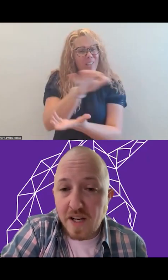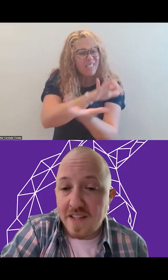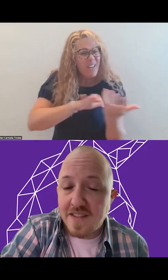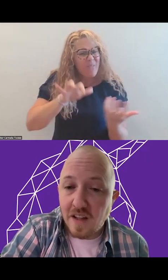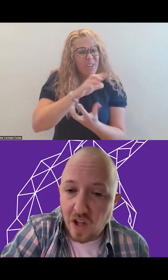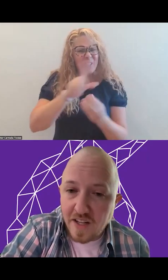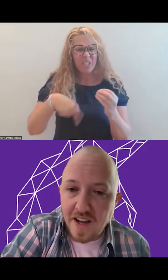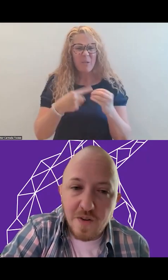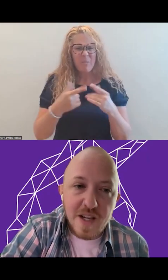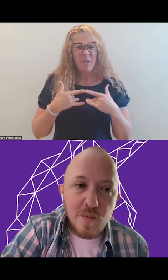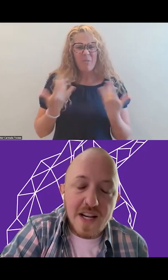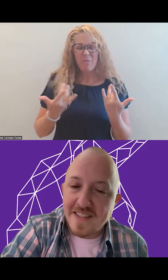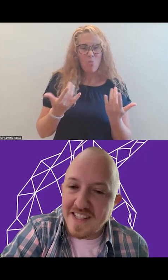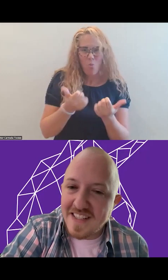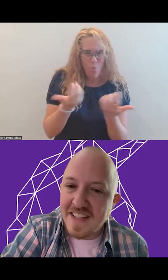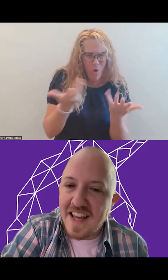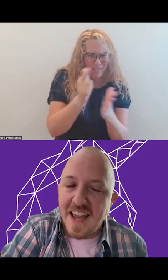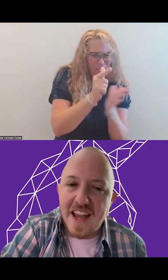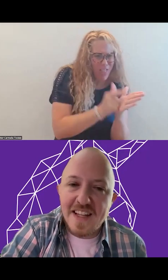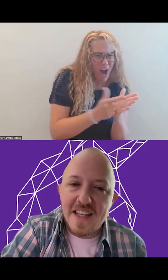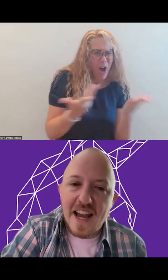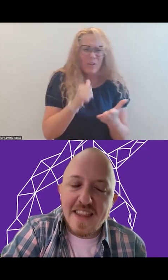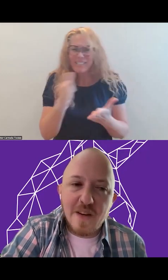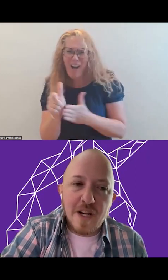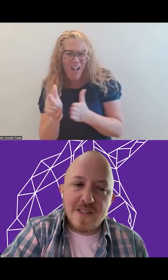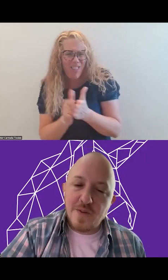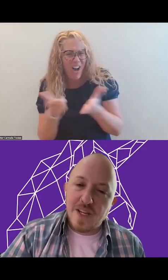IS A LAW NOW AND WHAT IS NOT. I THINK WHAT IT IS DOING IS